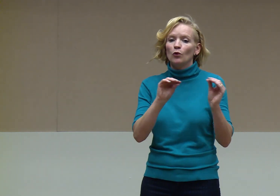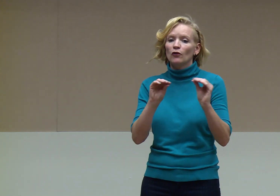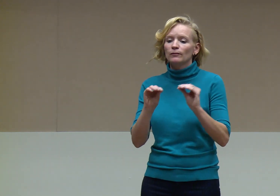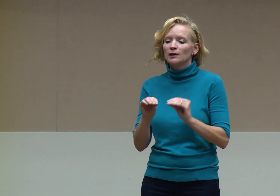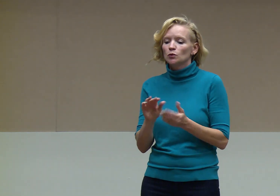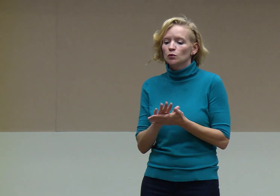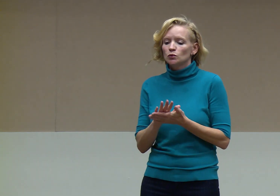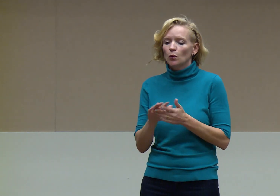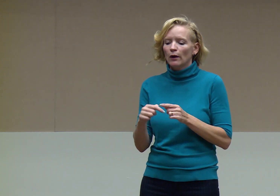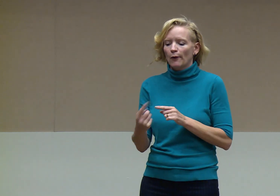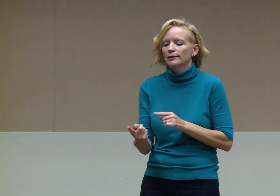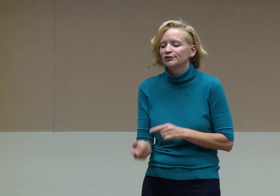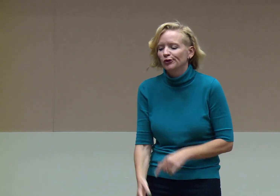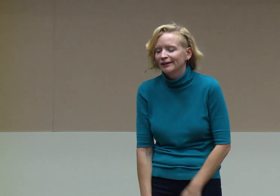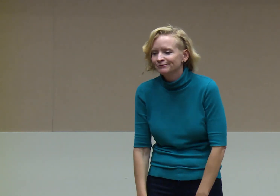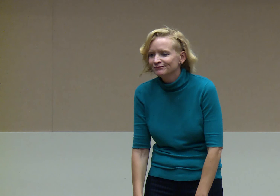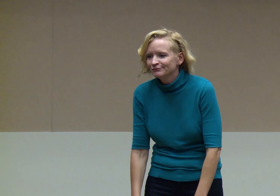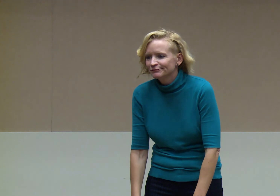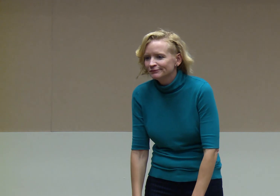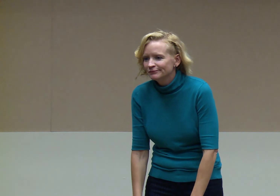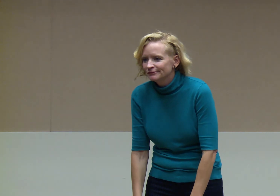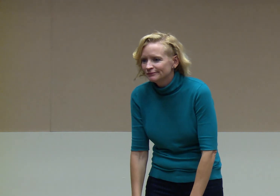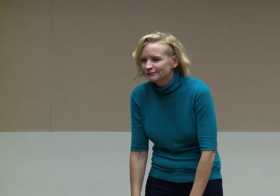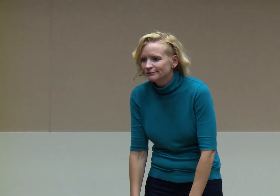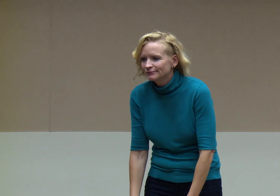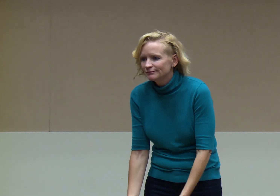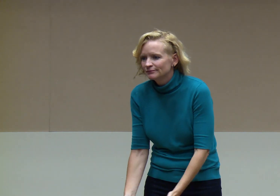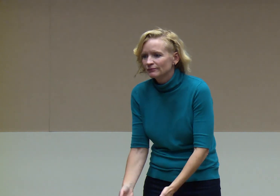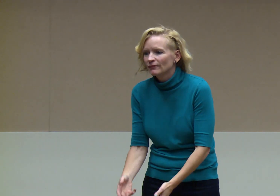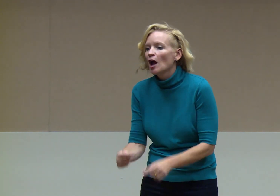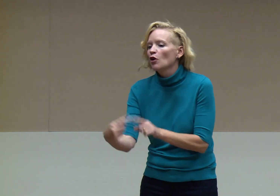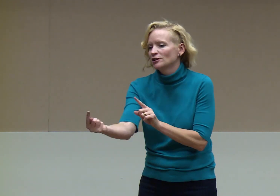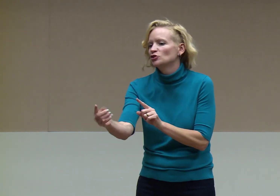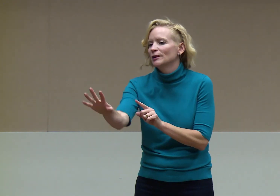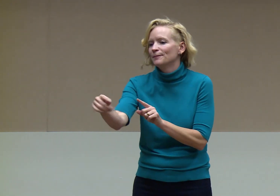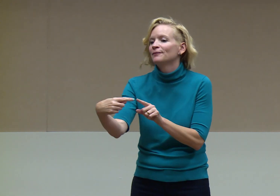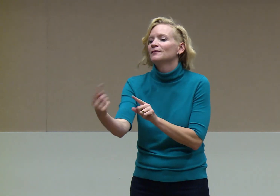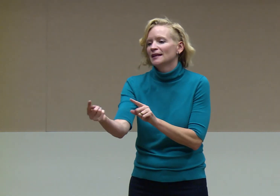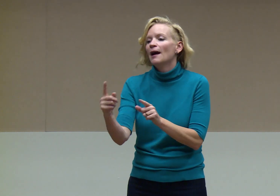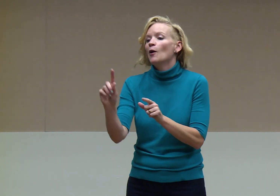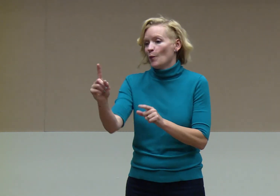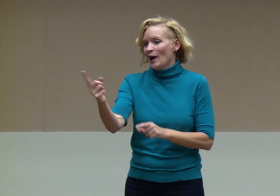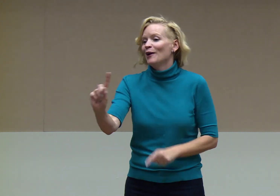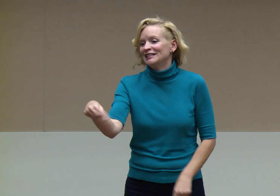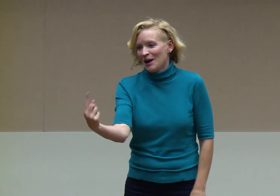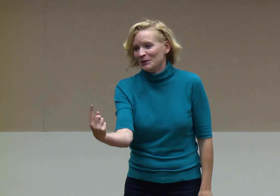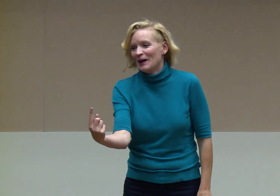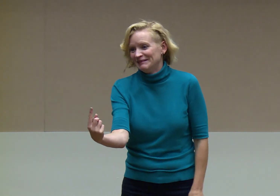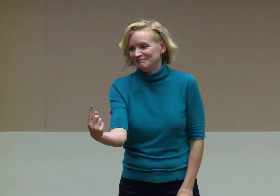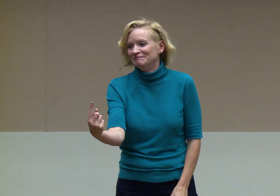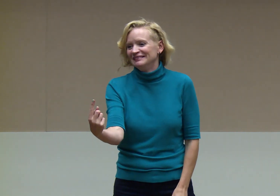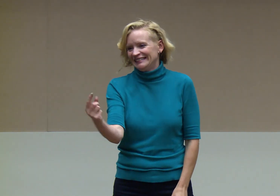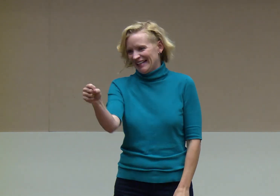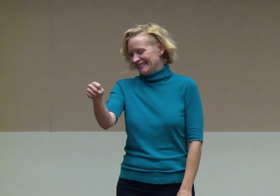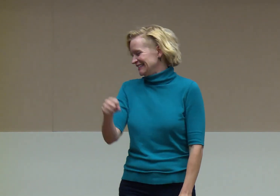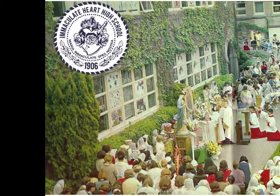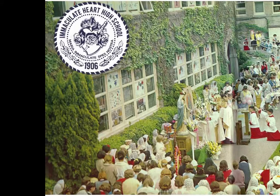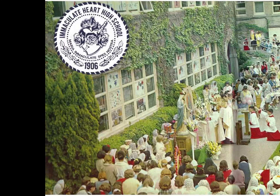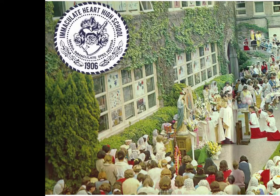So they moved me over to a school where I was the only one. Across the street. Where I was the only one.